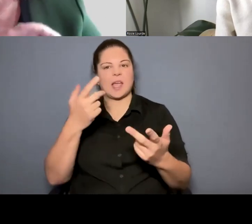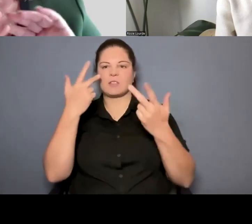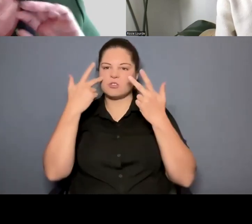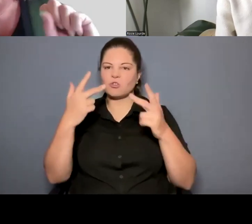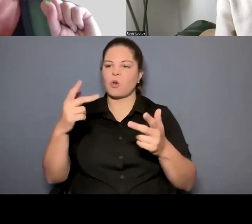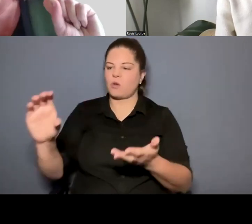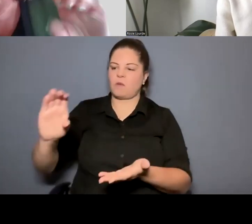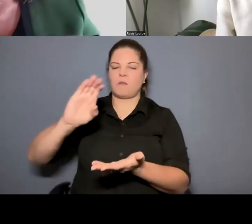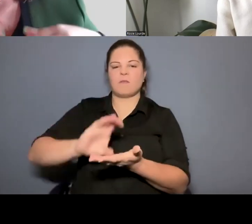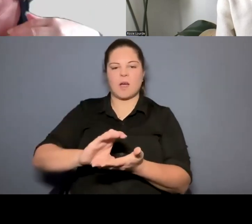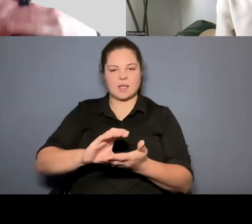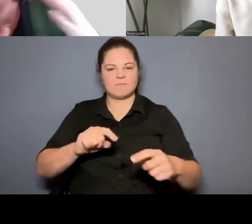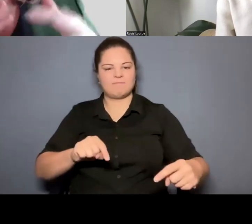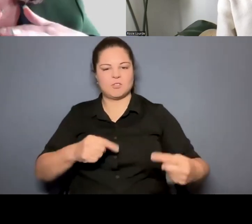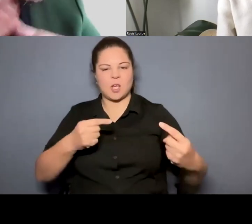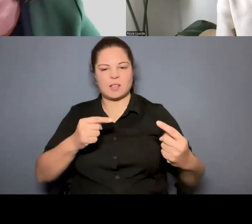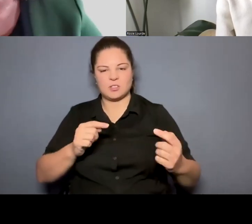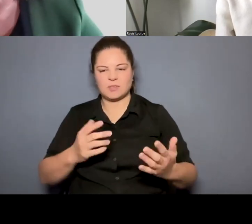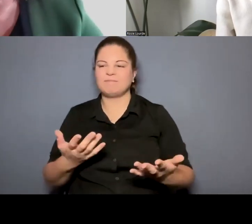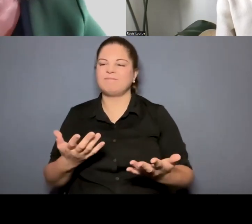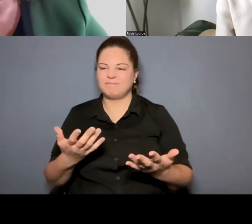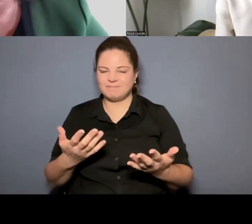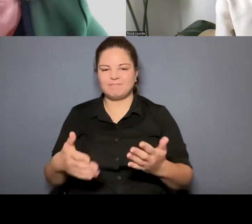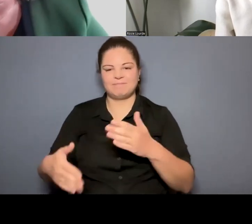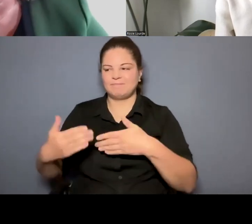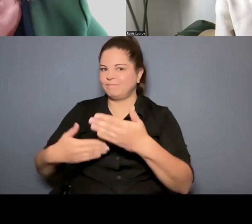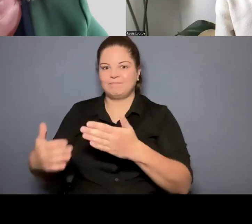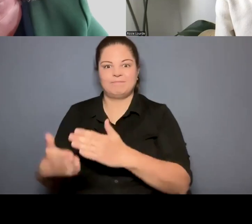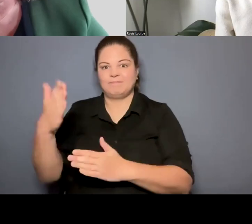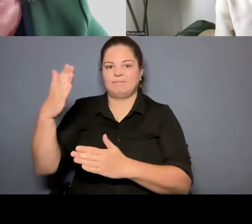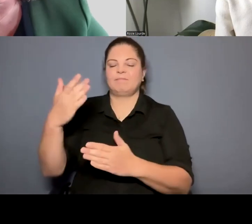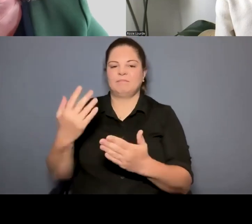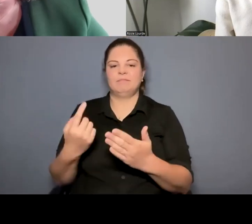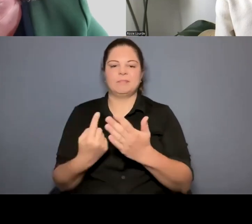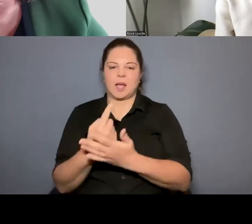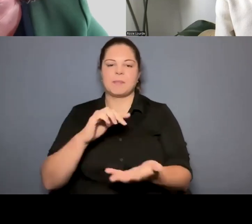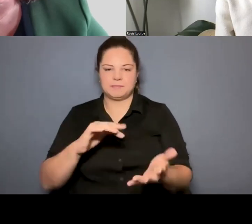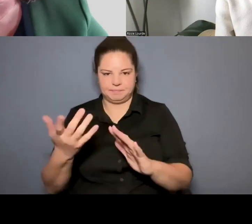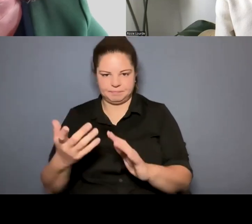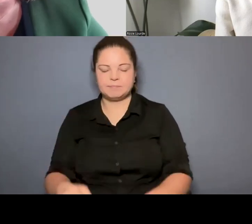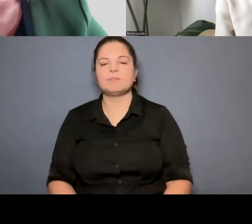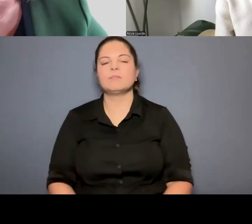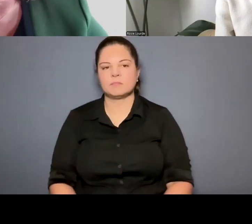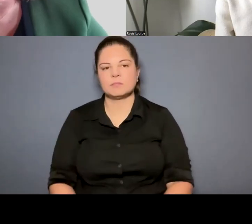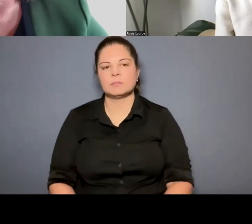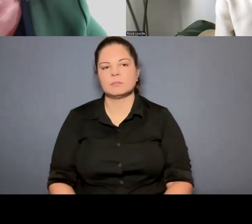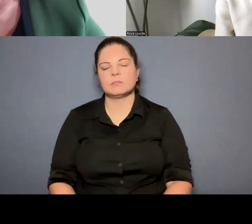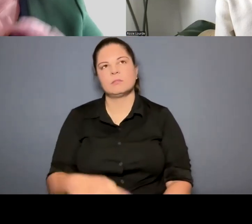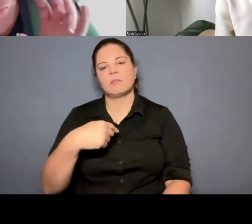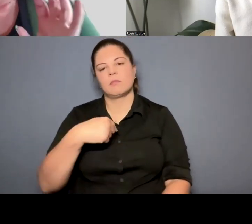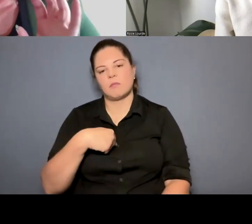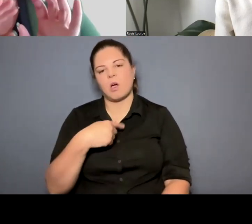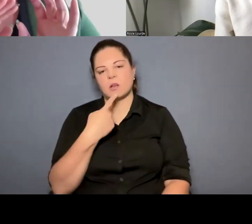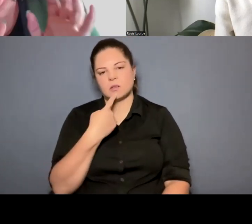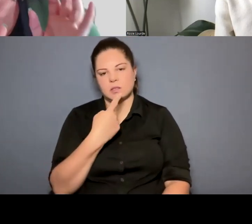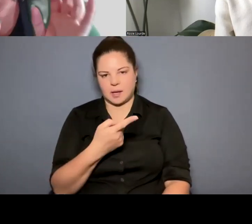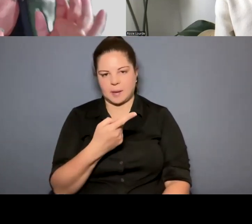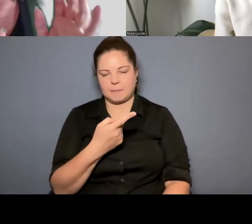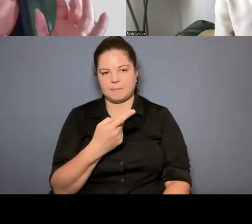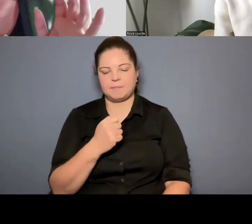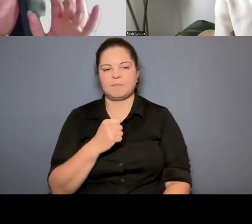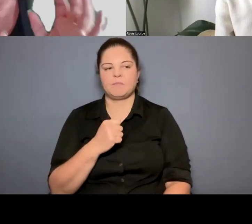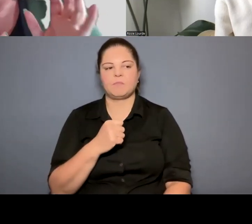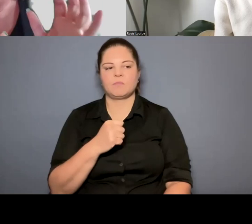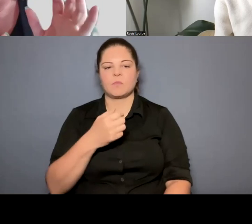challenges, deadlines, how things happen. My comment would be, in the risk assessment part